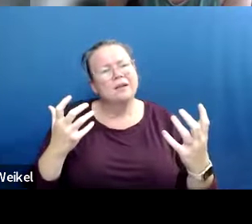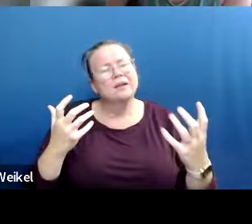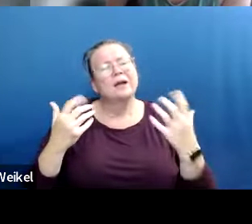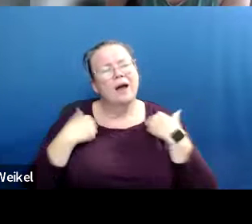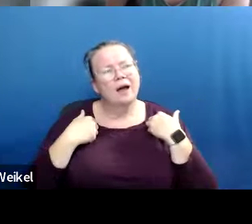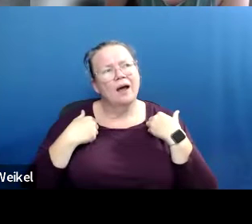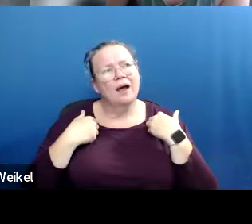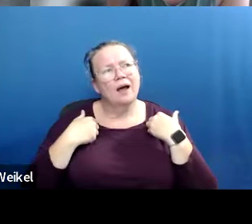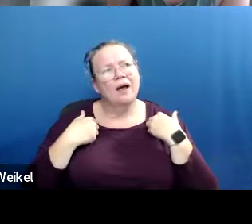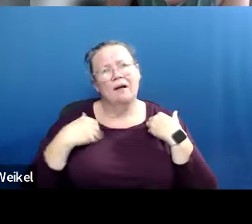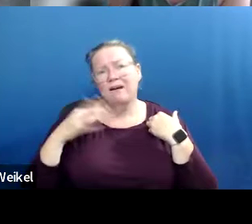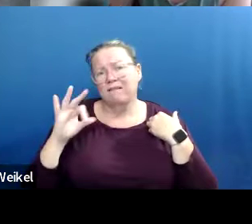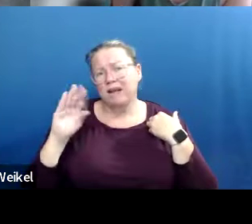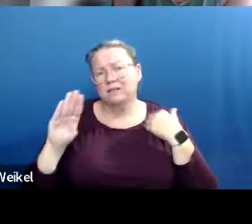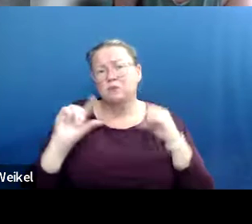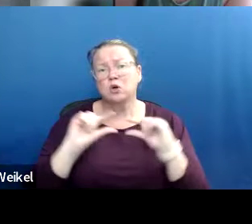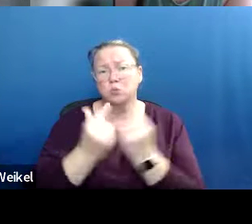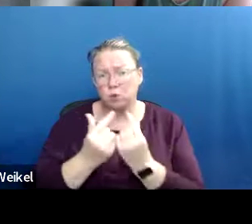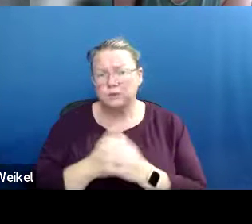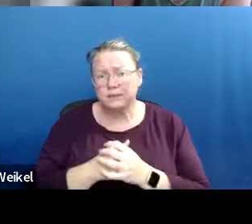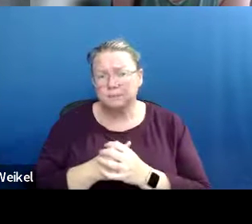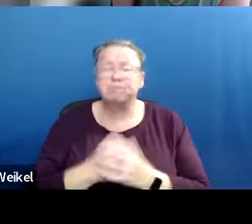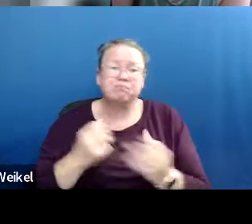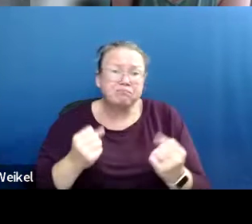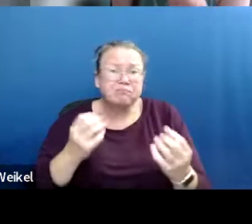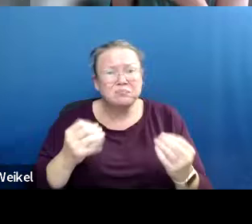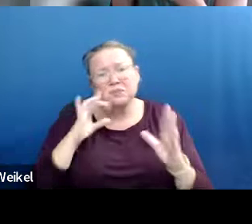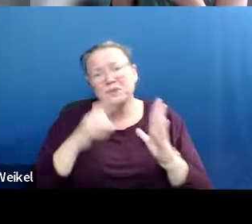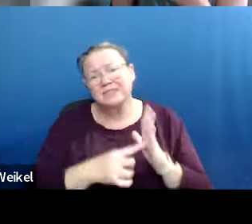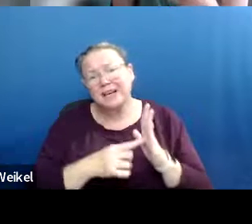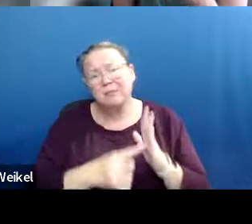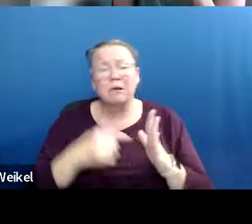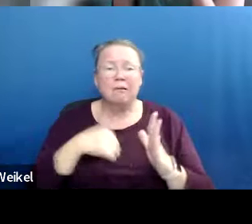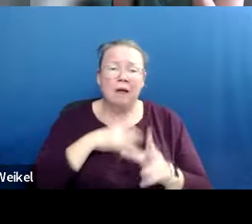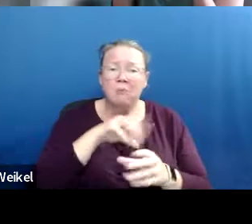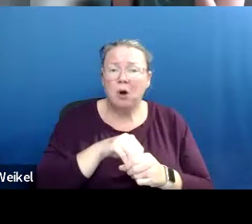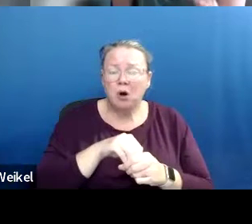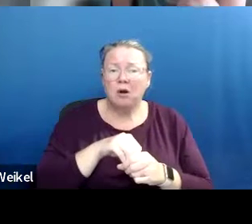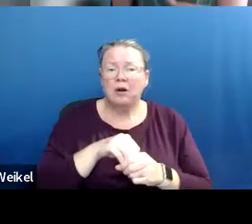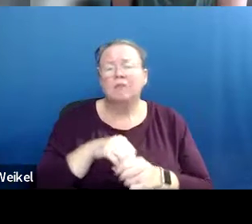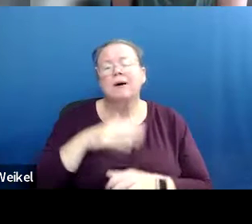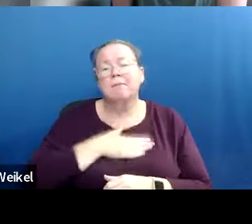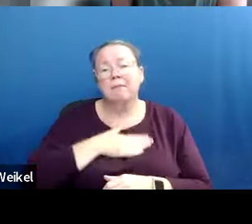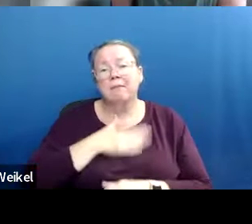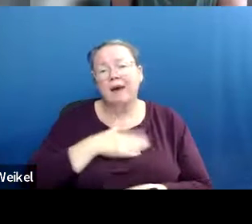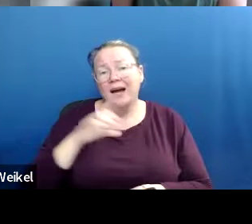Harm (He/Him): Facebook groups. So, for example, I'm part of my disability